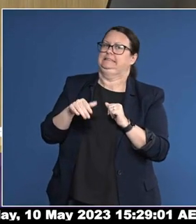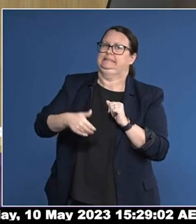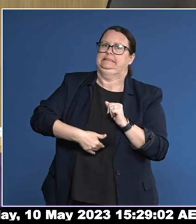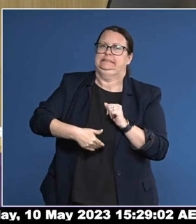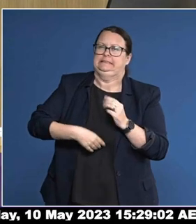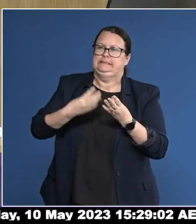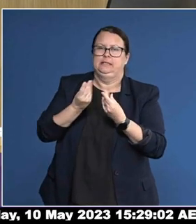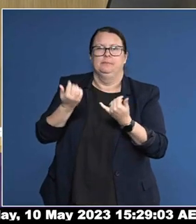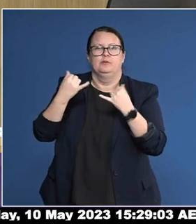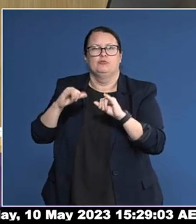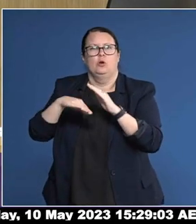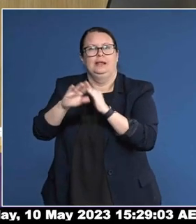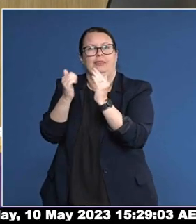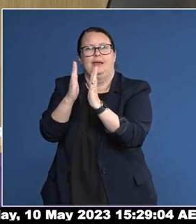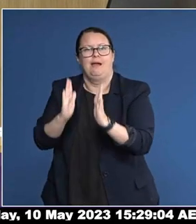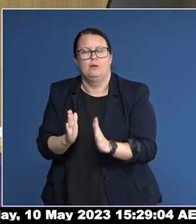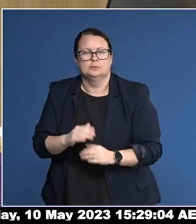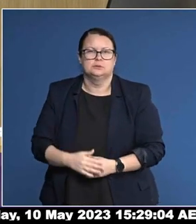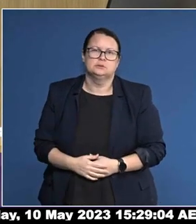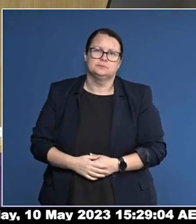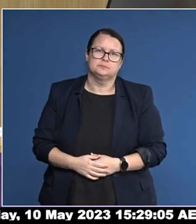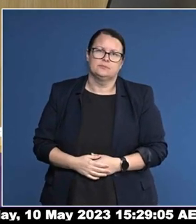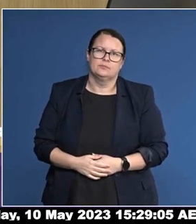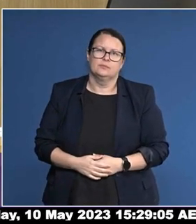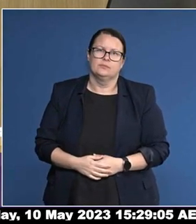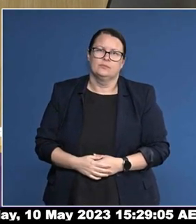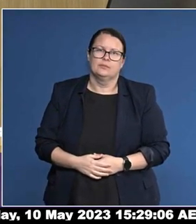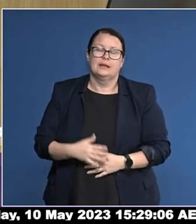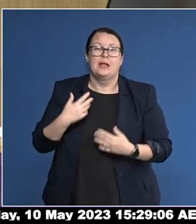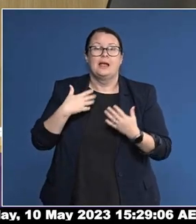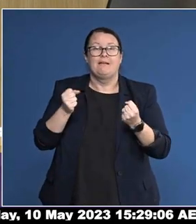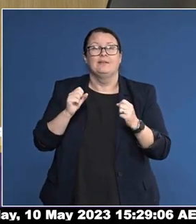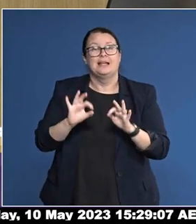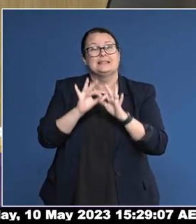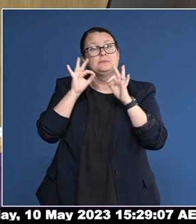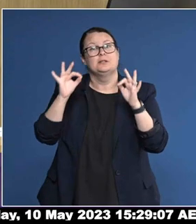And they do have access to a specialist response team within our broader service